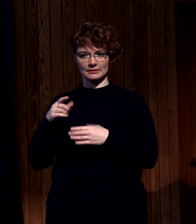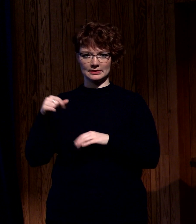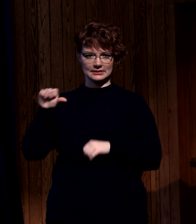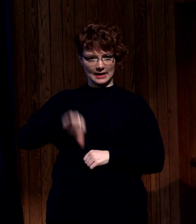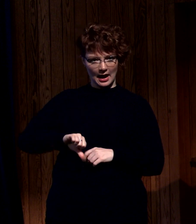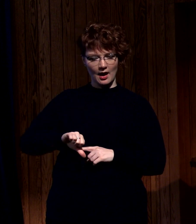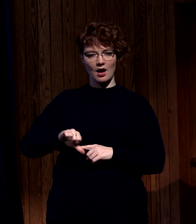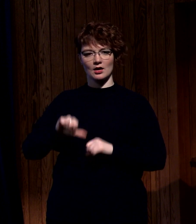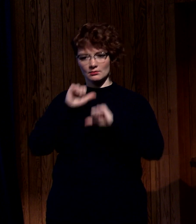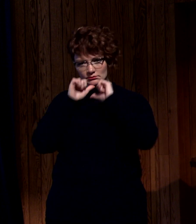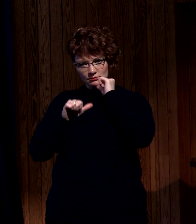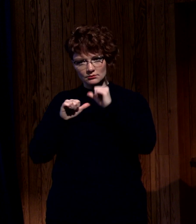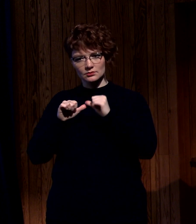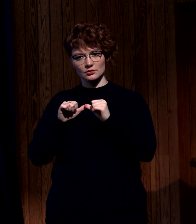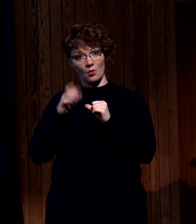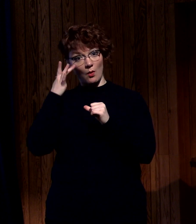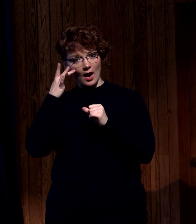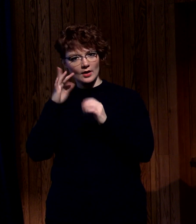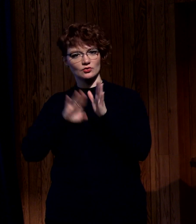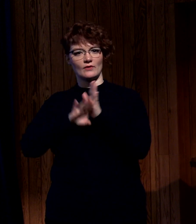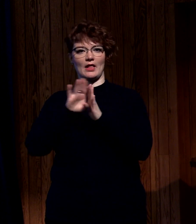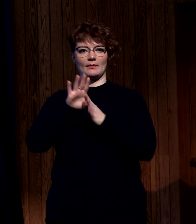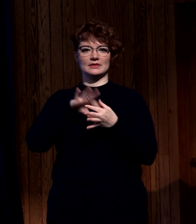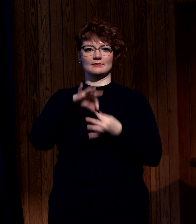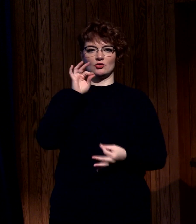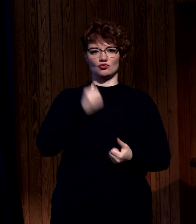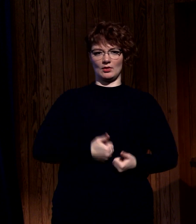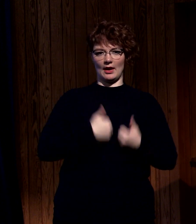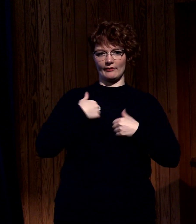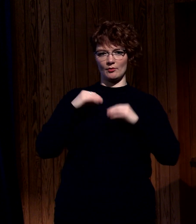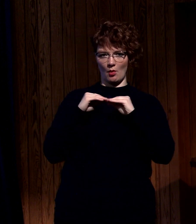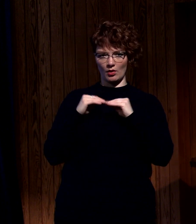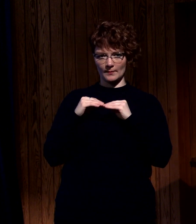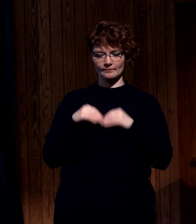sake of cultivating the spiritual life. This included